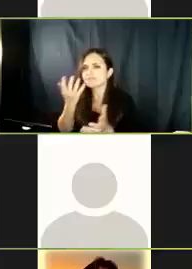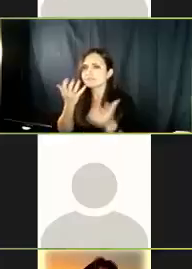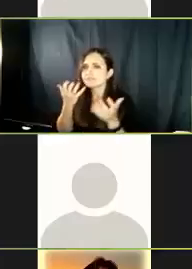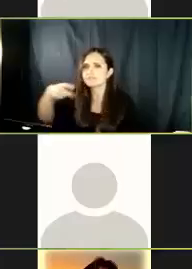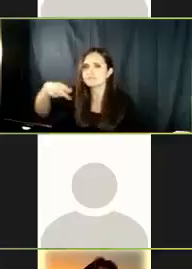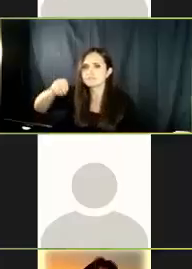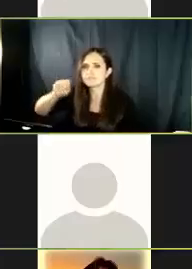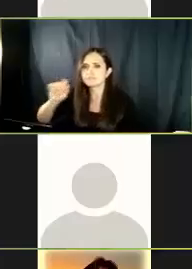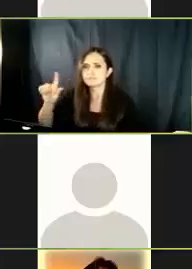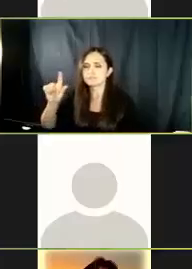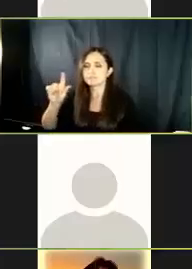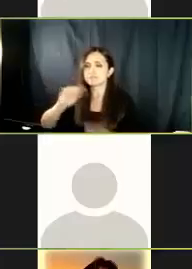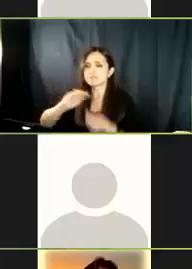the number of your choice.